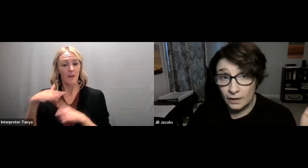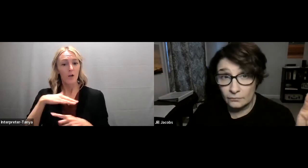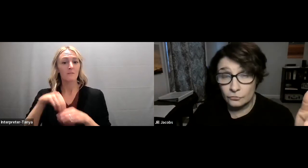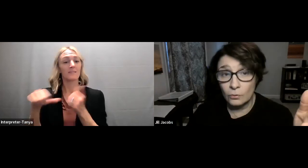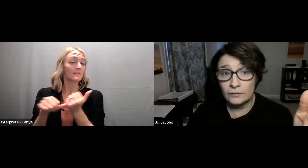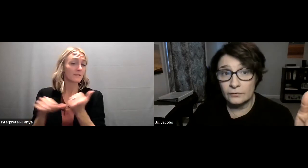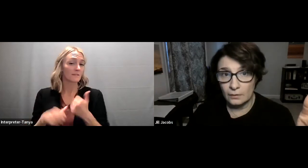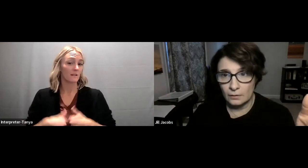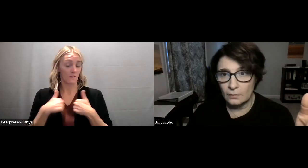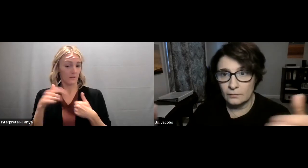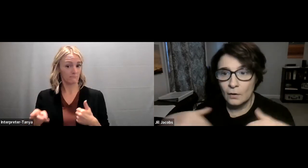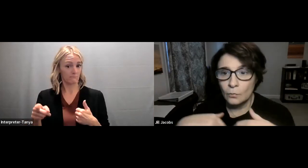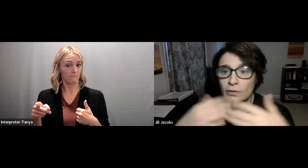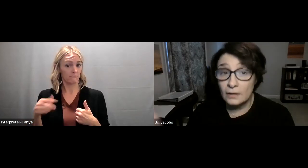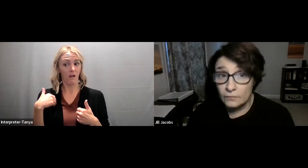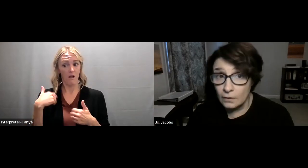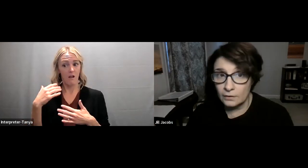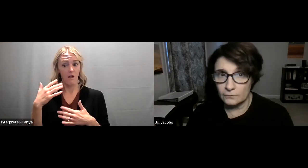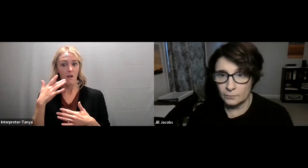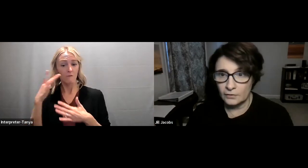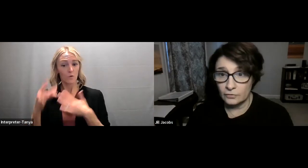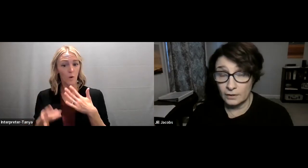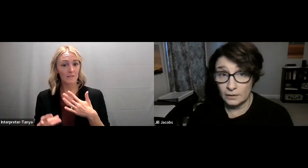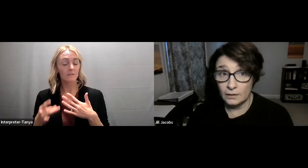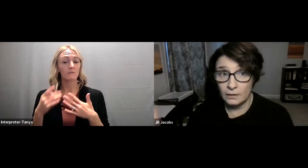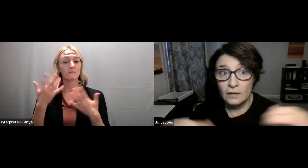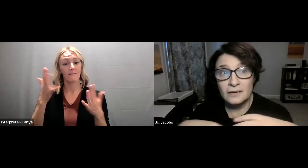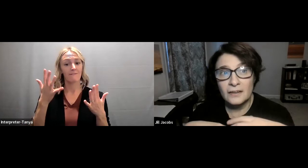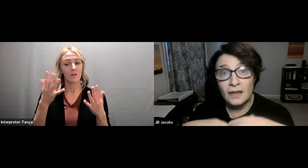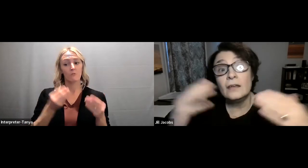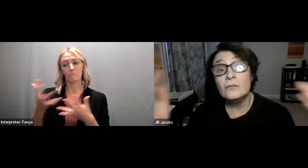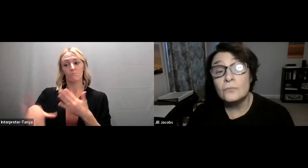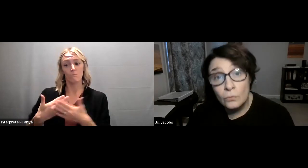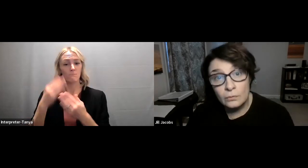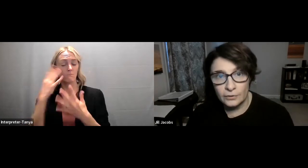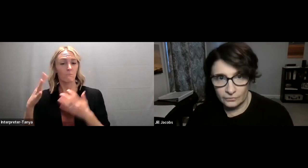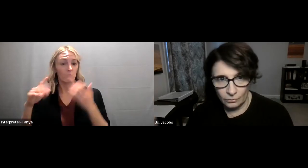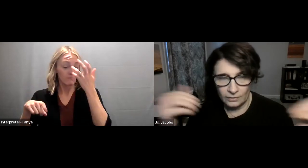have choice in this? Were they given all the information they need? Did they get informed choice?